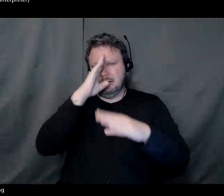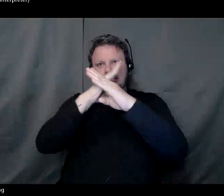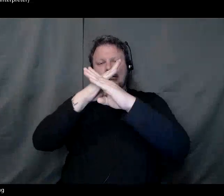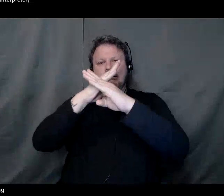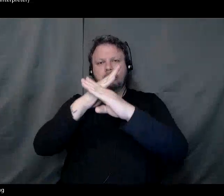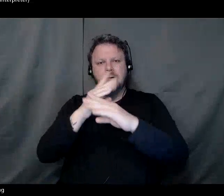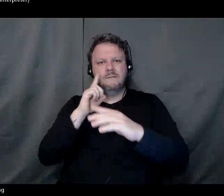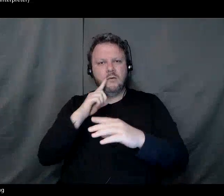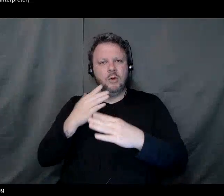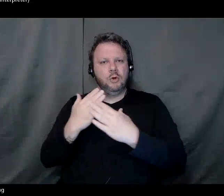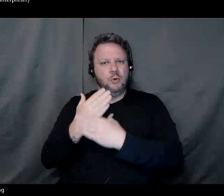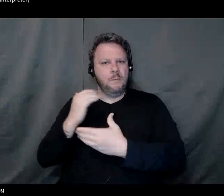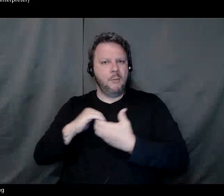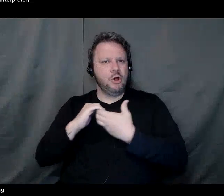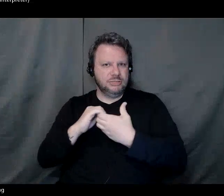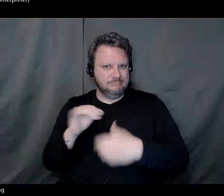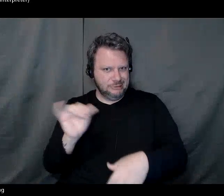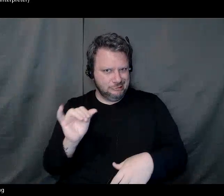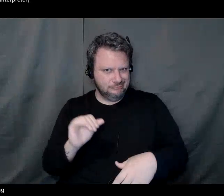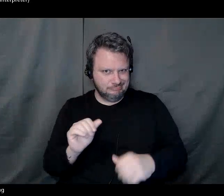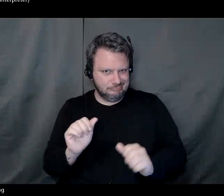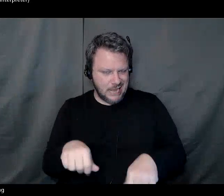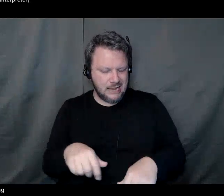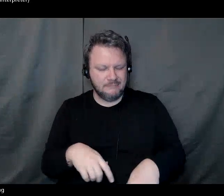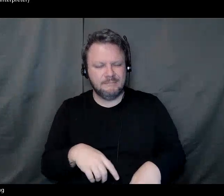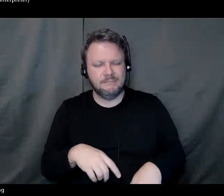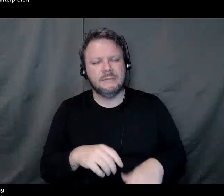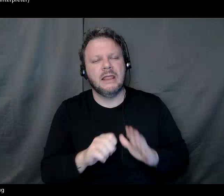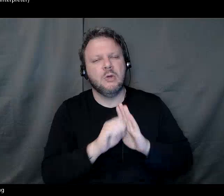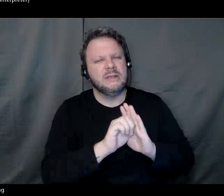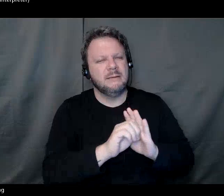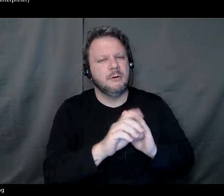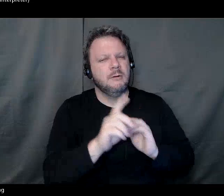New partnerships too. So I'll give you an example of a company in a moment, but.